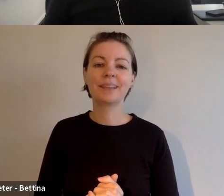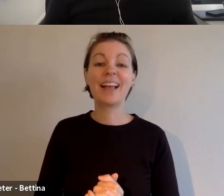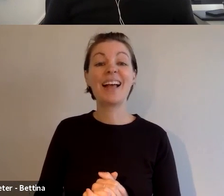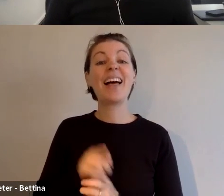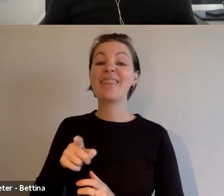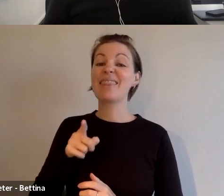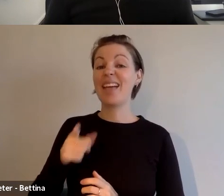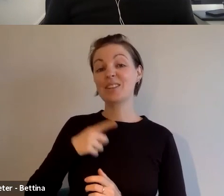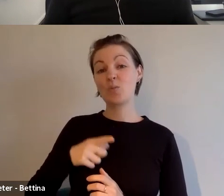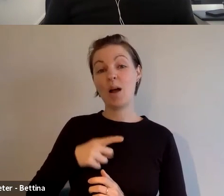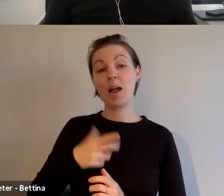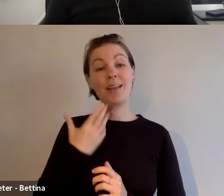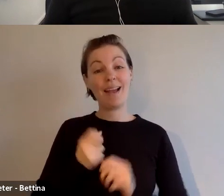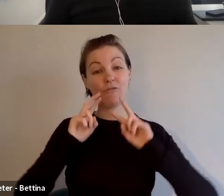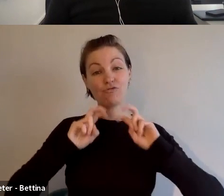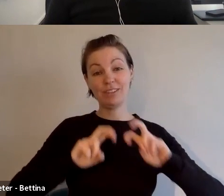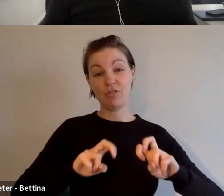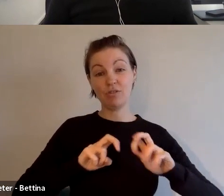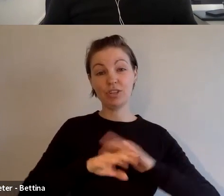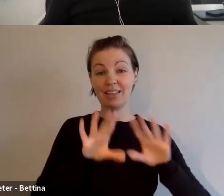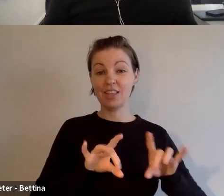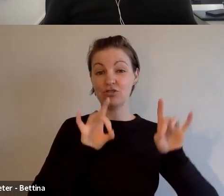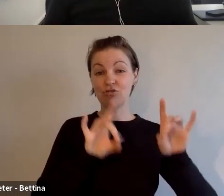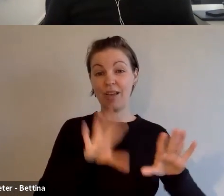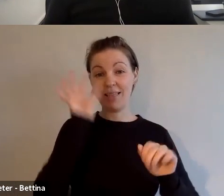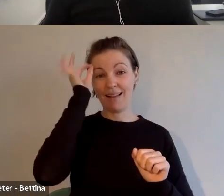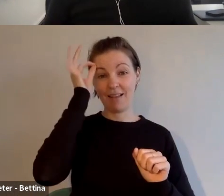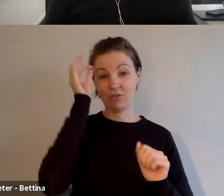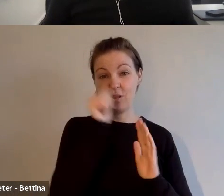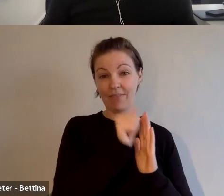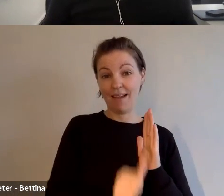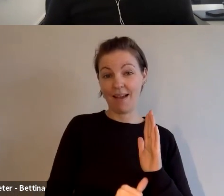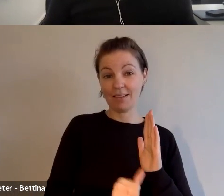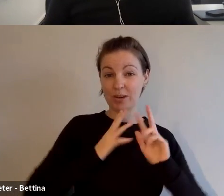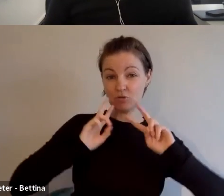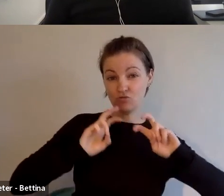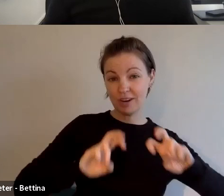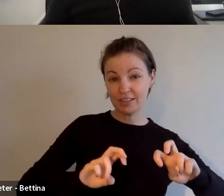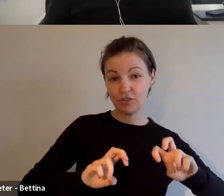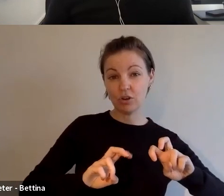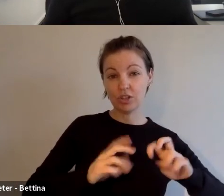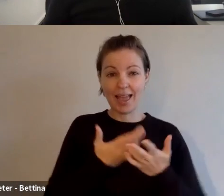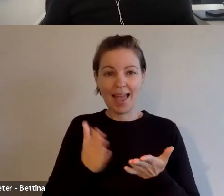of the research function of the Austral to cancel and why research into the Valley of arts and culture is so important is to build the evidence-based.